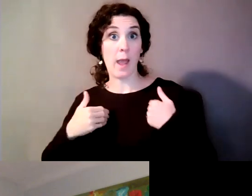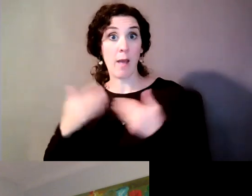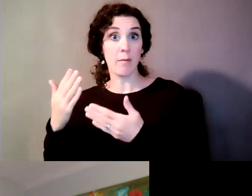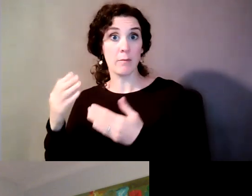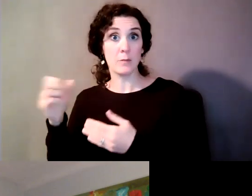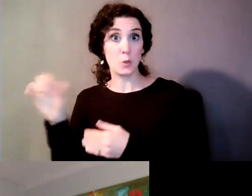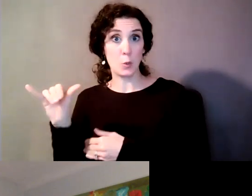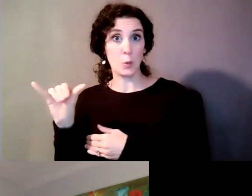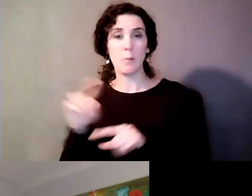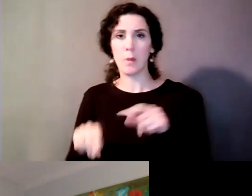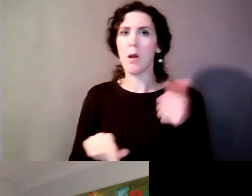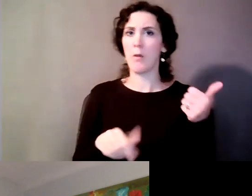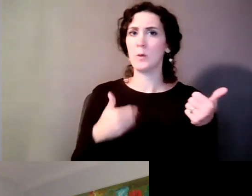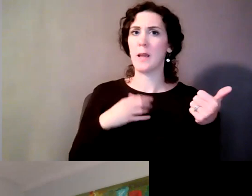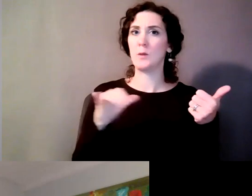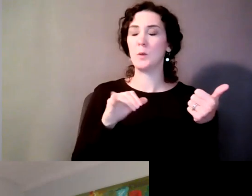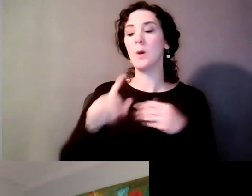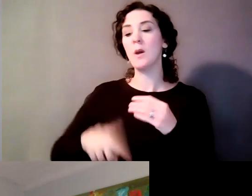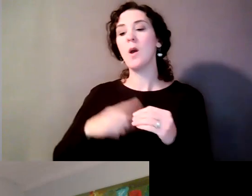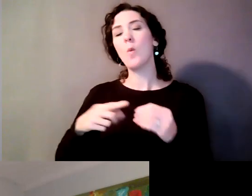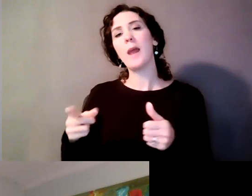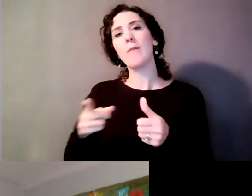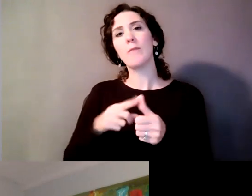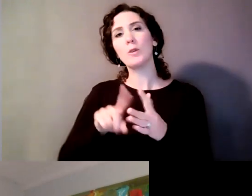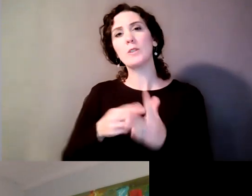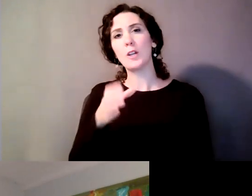When I first started drinking Starbucks coffee I enjoyed dark roast